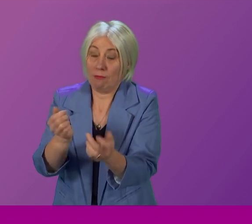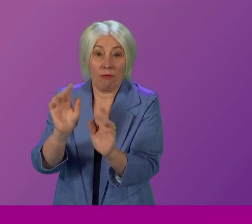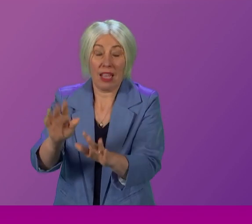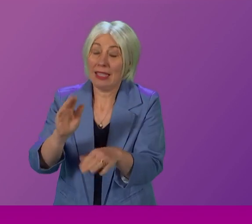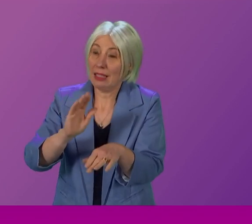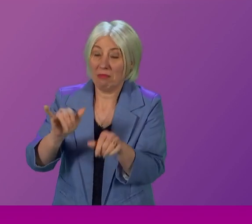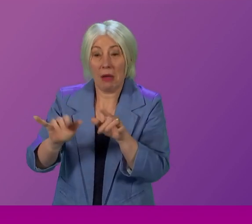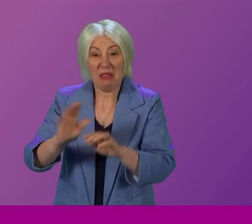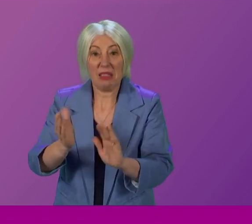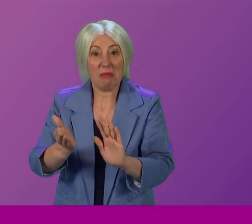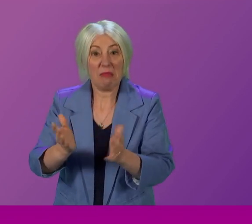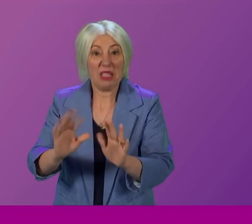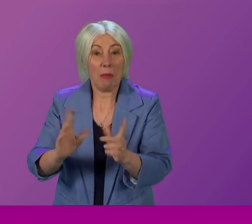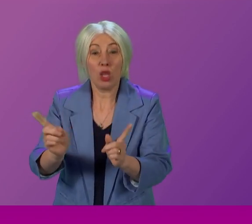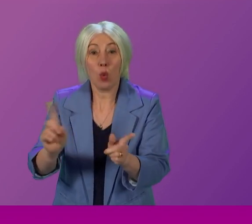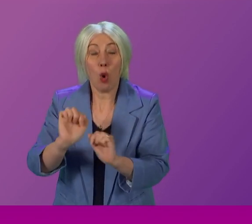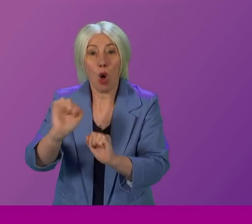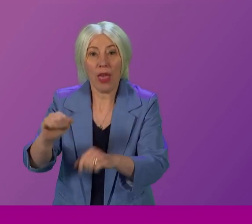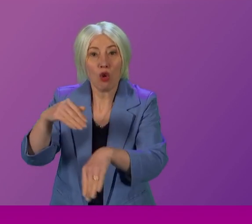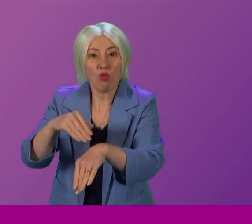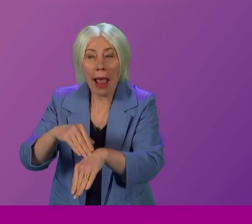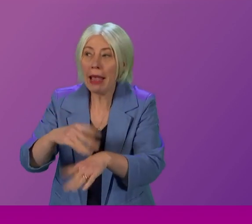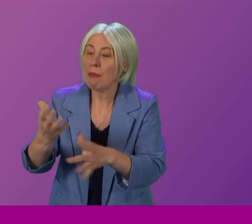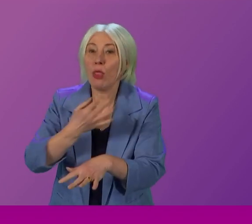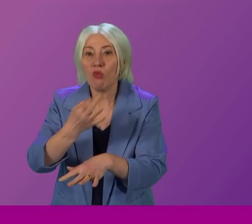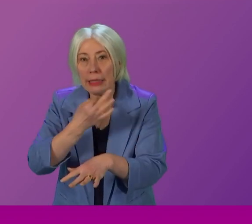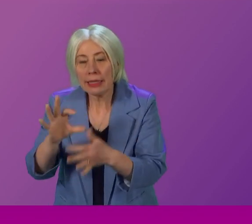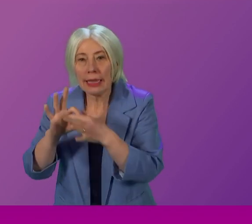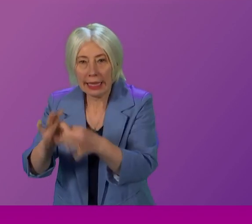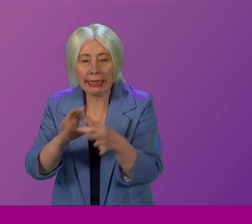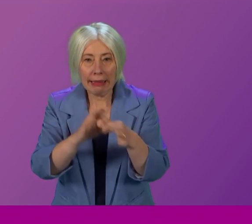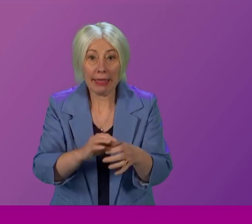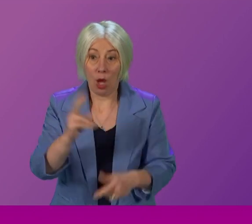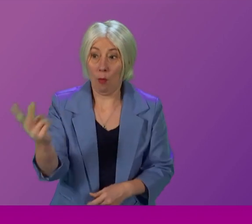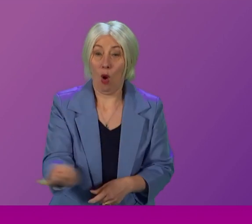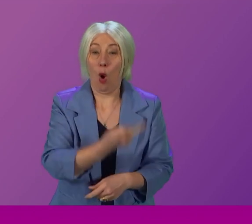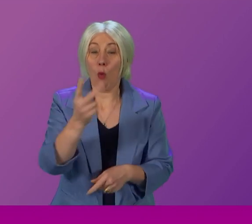of the crime and the nature of the risk posed. Both of the cases that Douglas Ross has cited